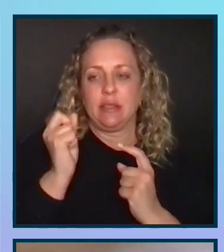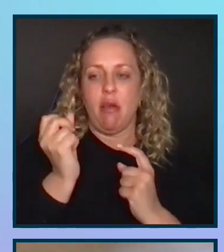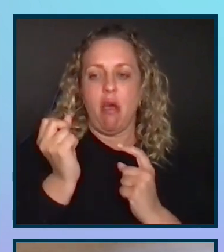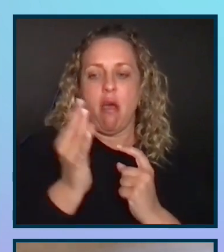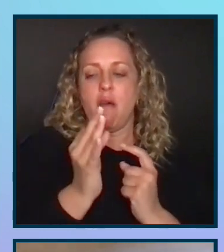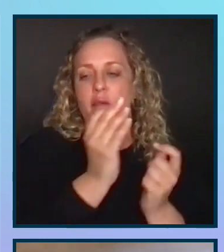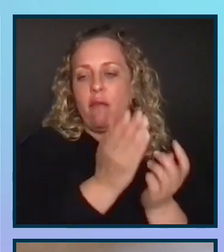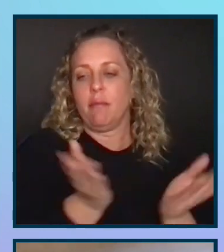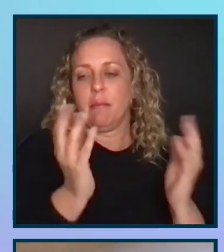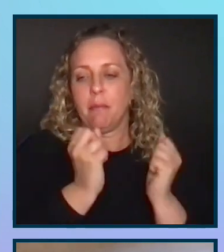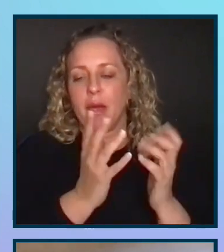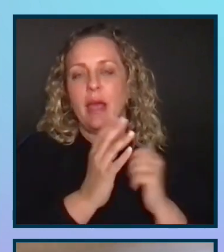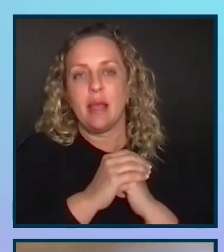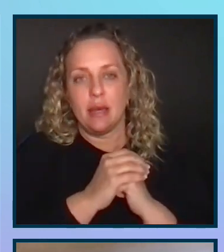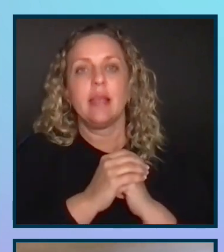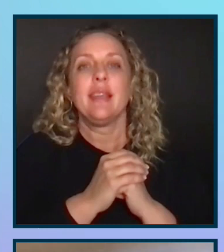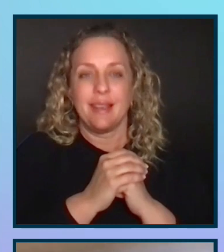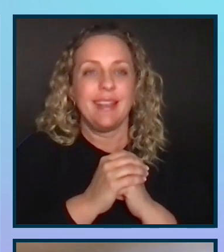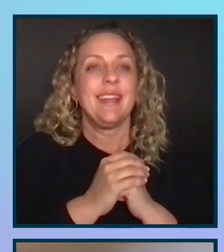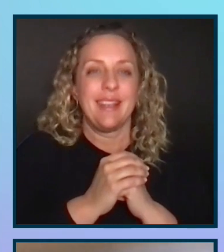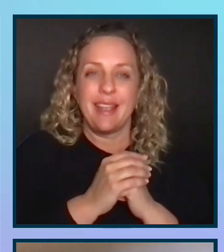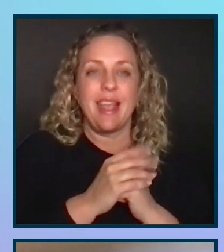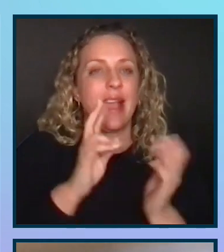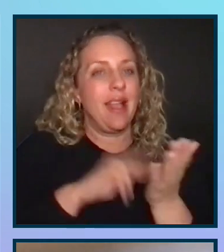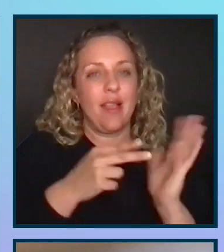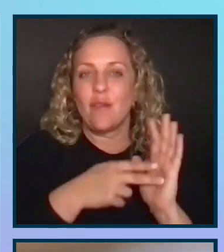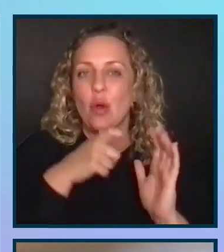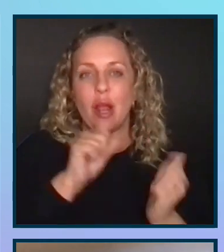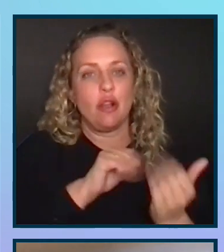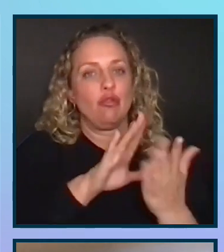thereby they do not address the unique needs of individuals.